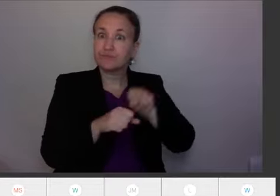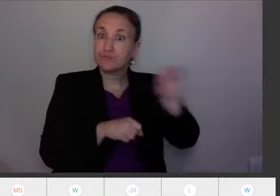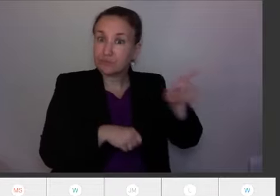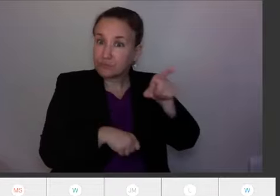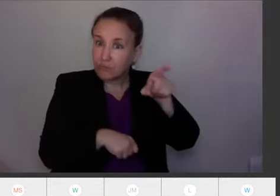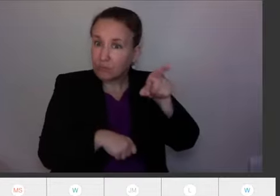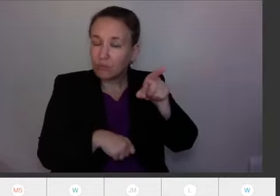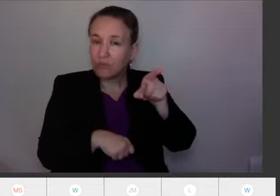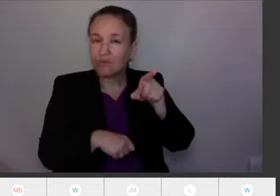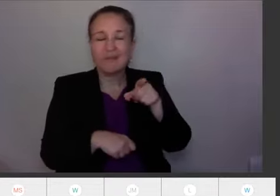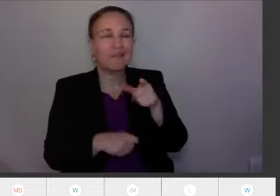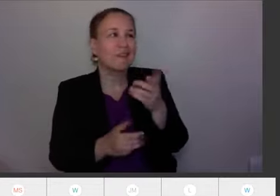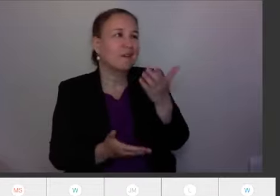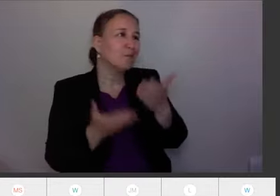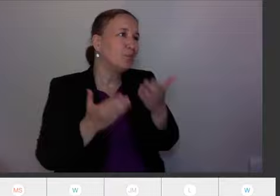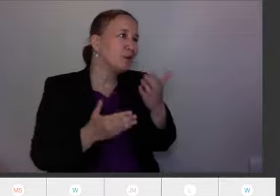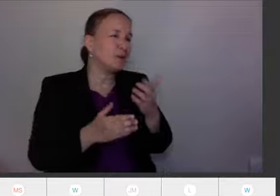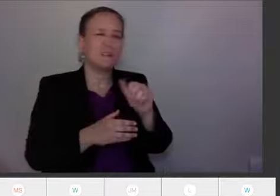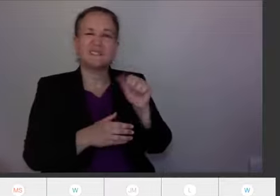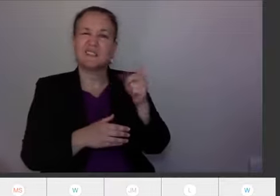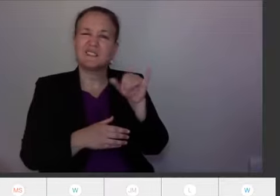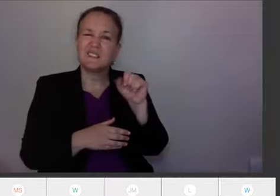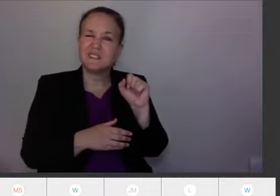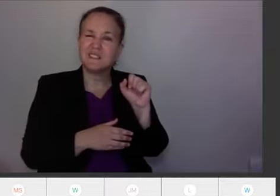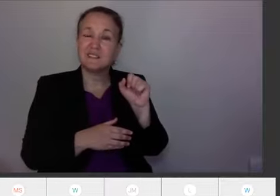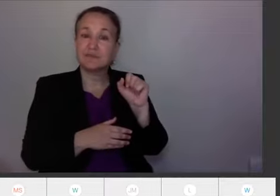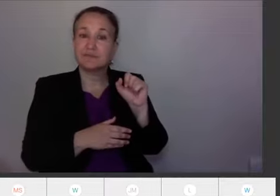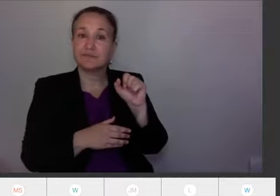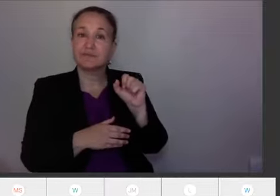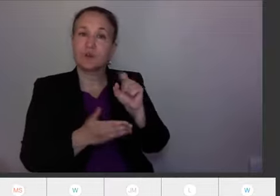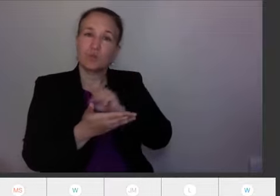more like 10 days a week and a half to 10 days